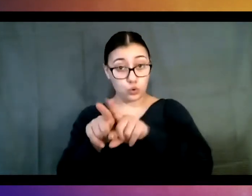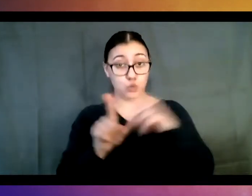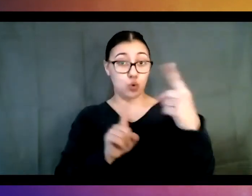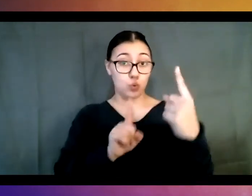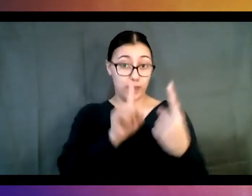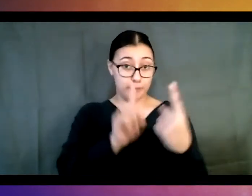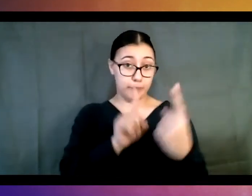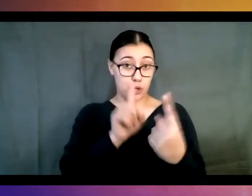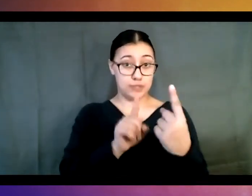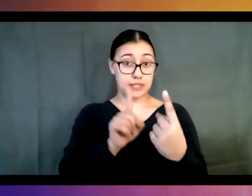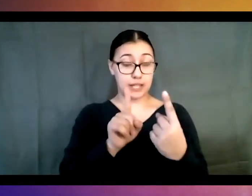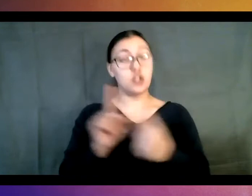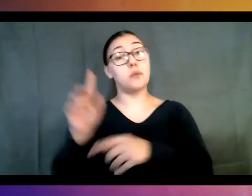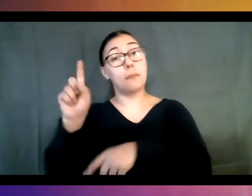by appointment and by phone.